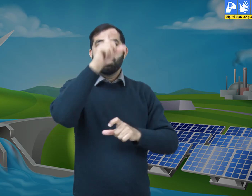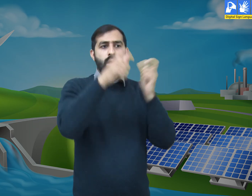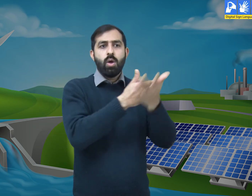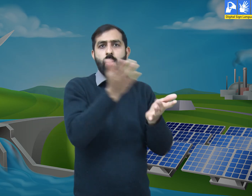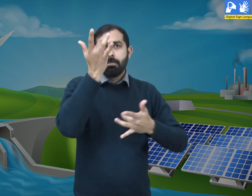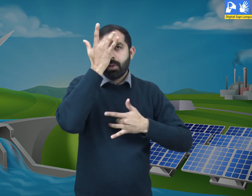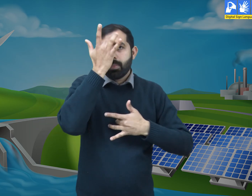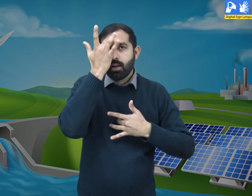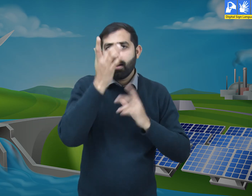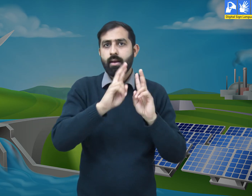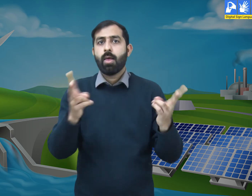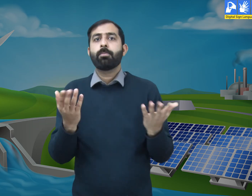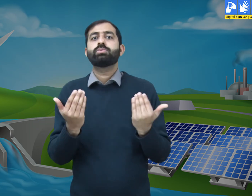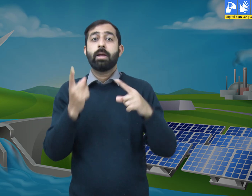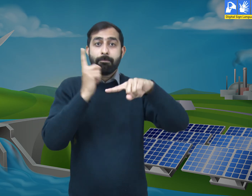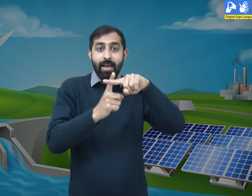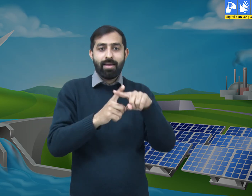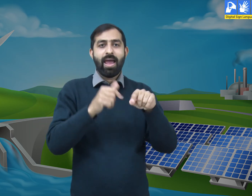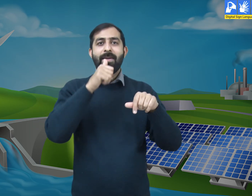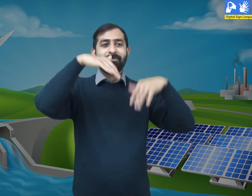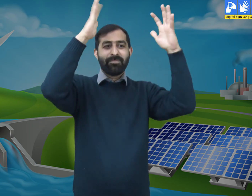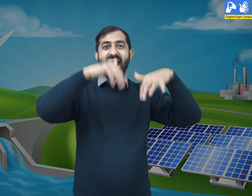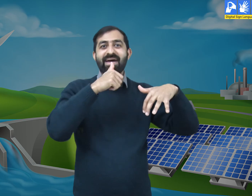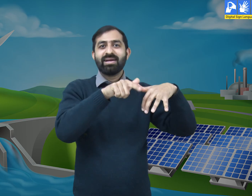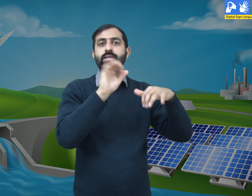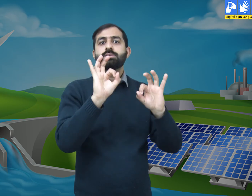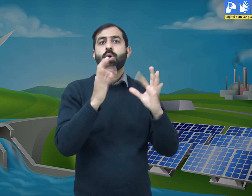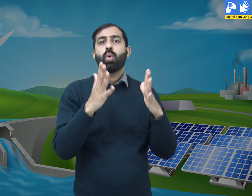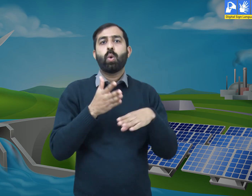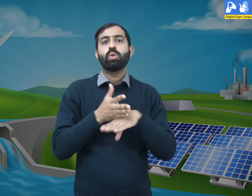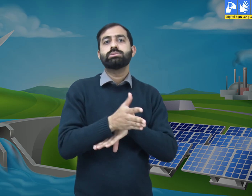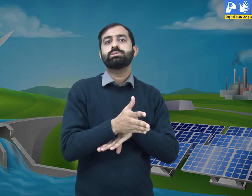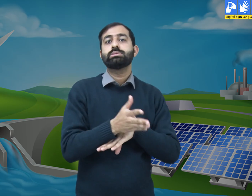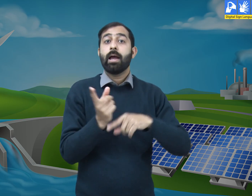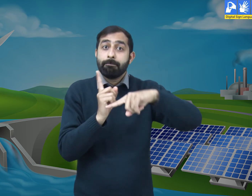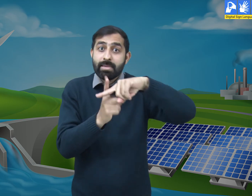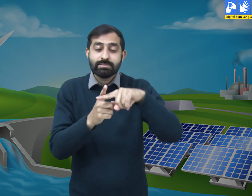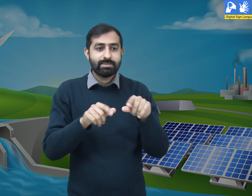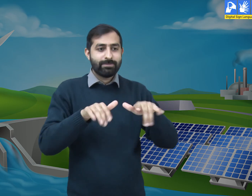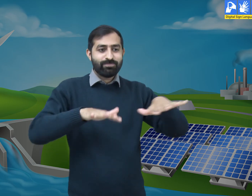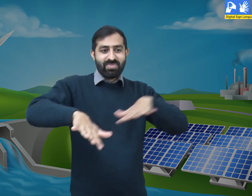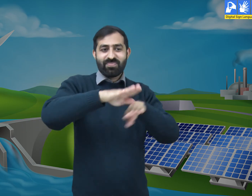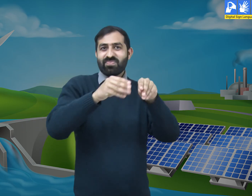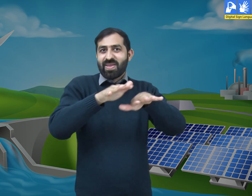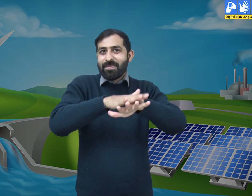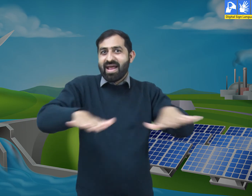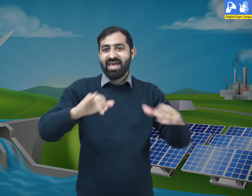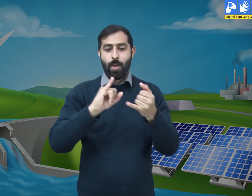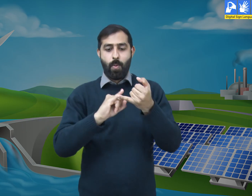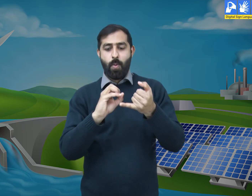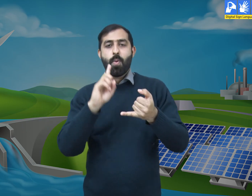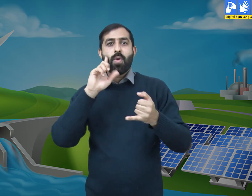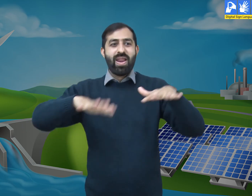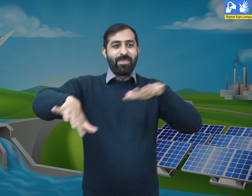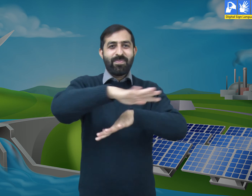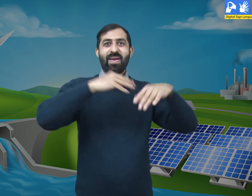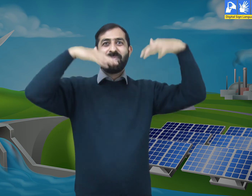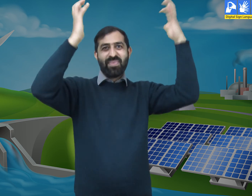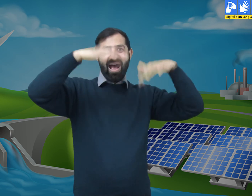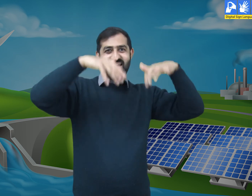which can affect human health. Acid drains can also have a serious effect on water and it harms